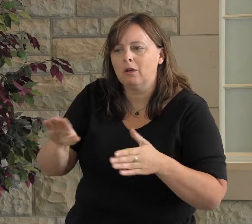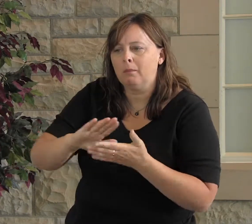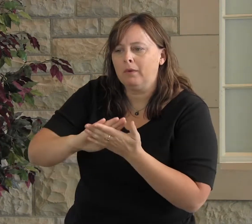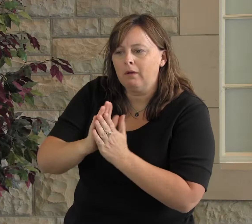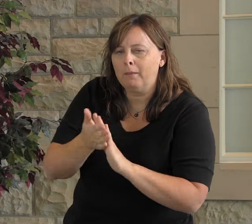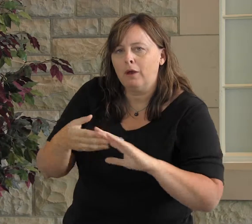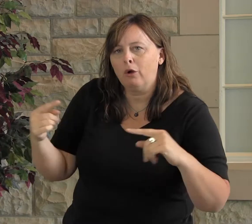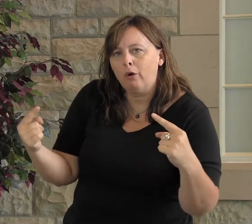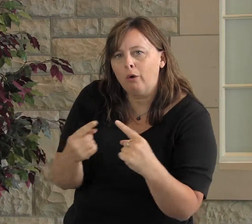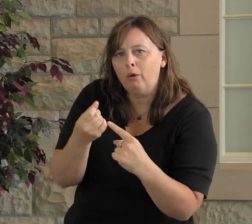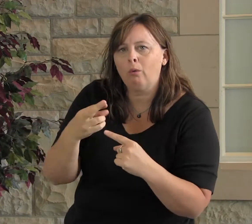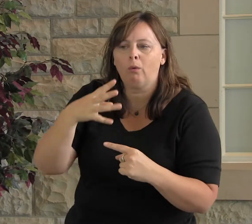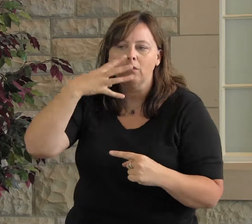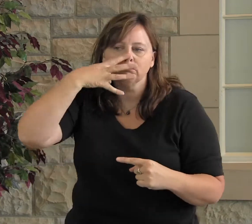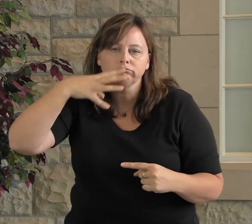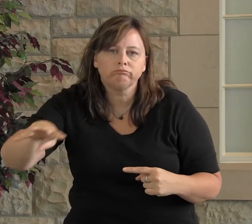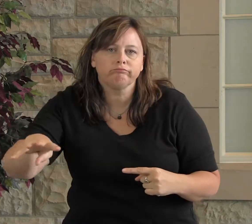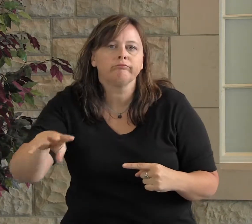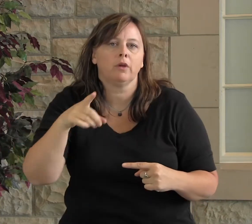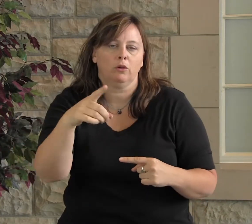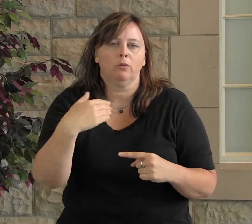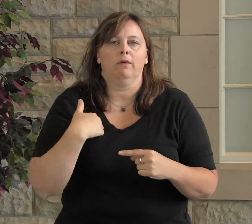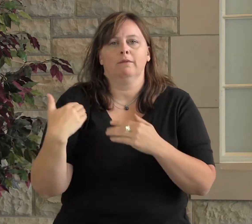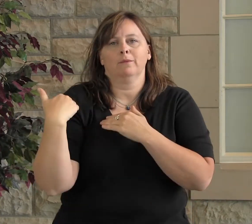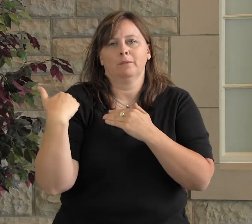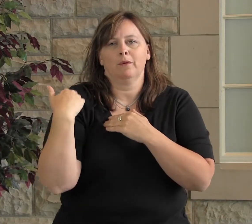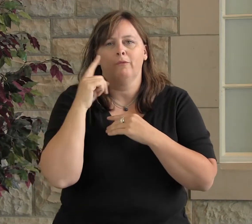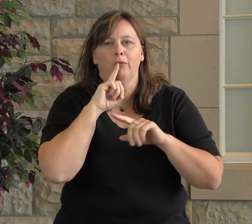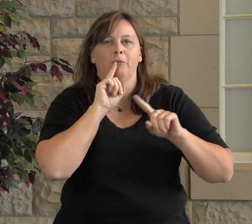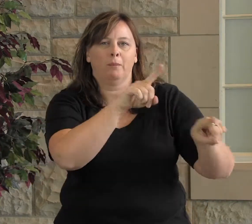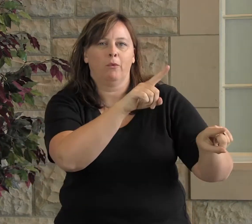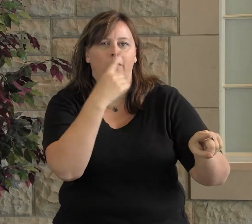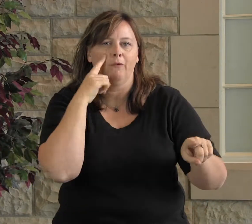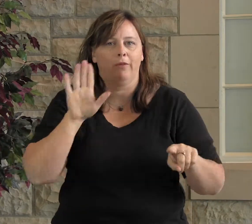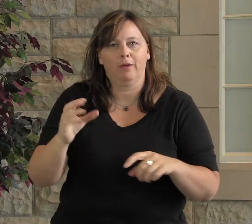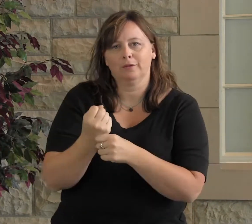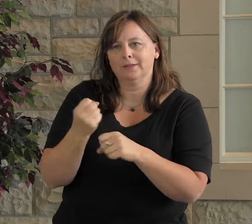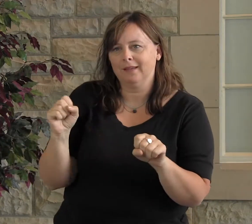or something is happening in the home, or maybe a child becomes hurt, or you feel they are being